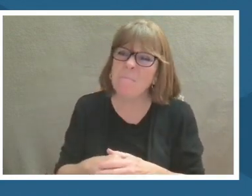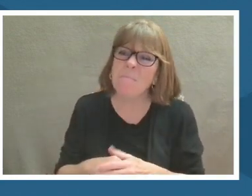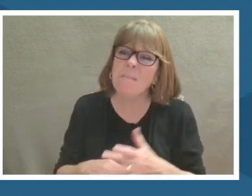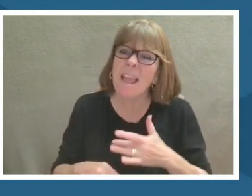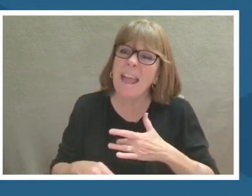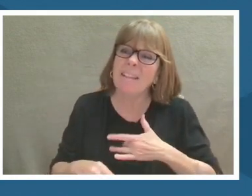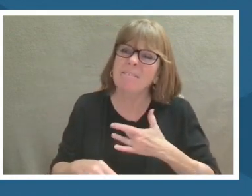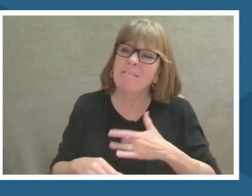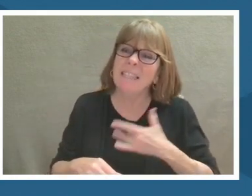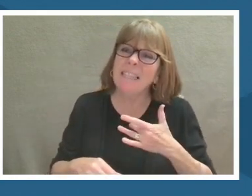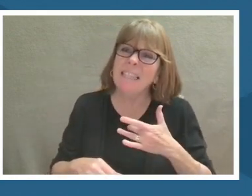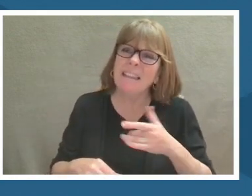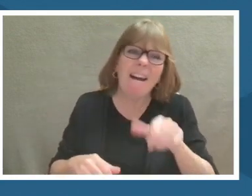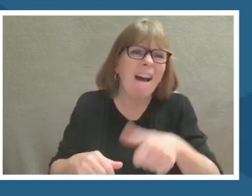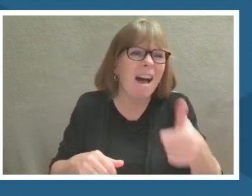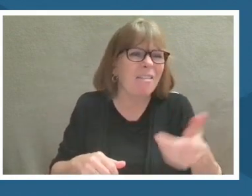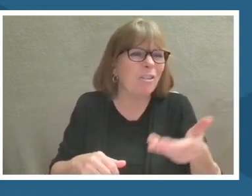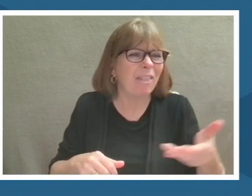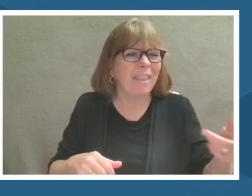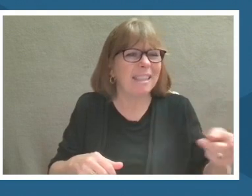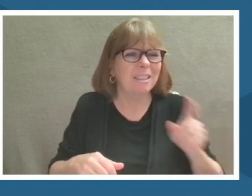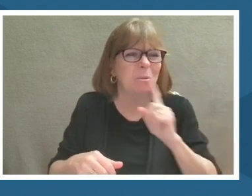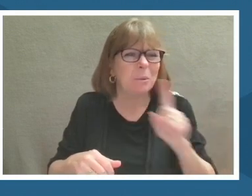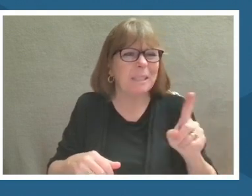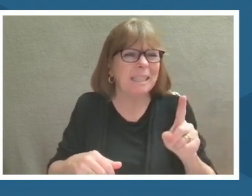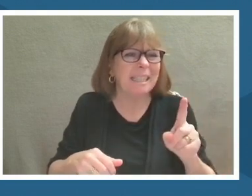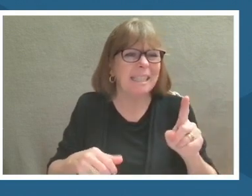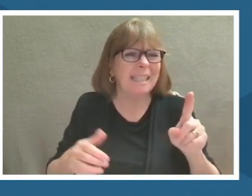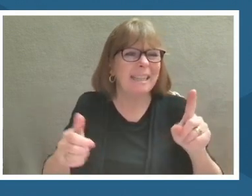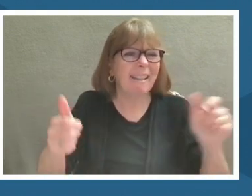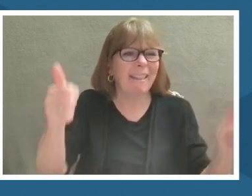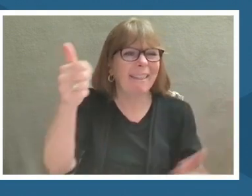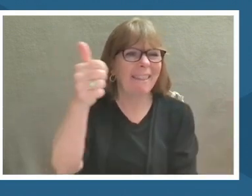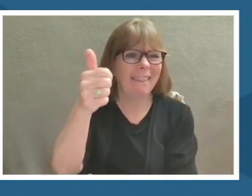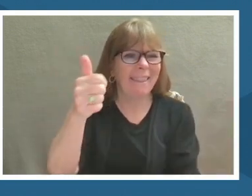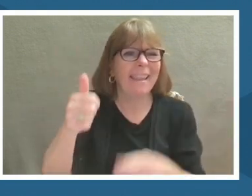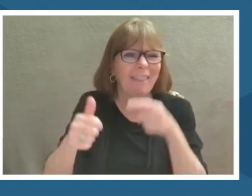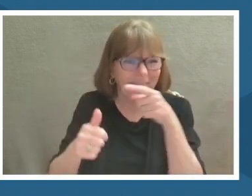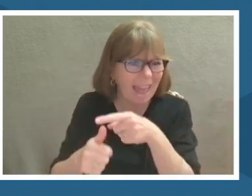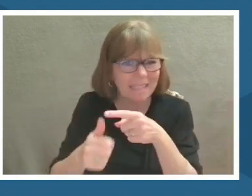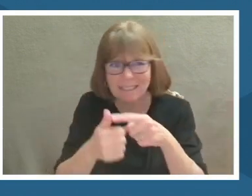so many things and it's wonderful to see